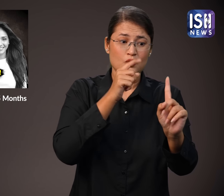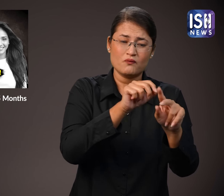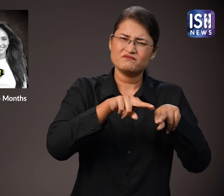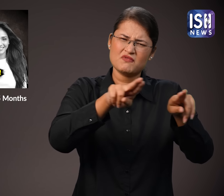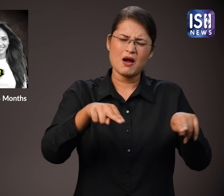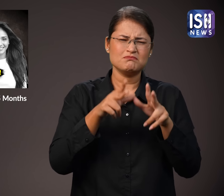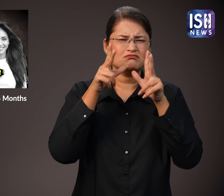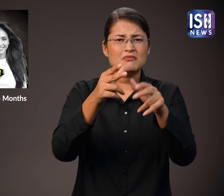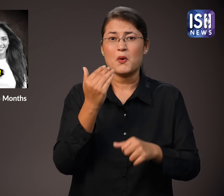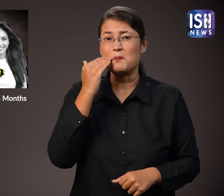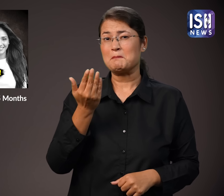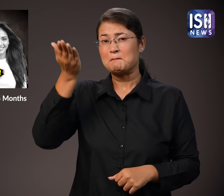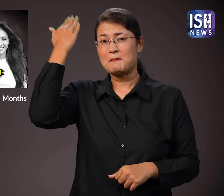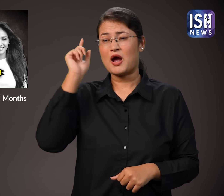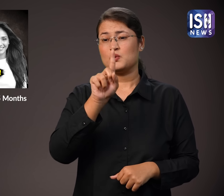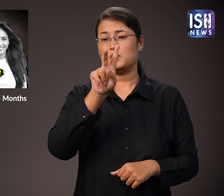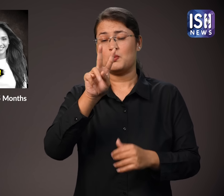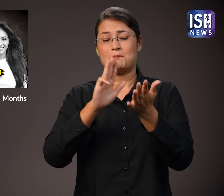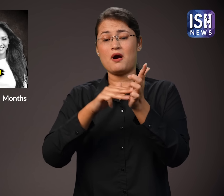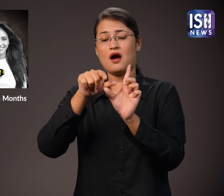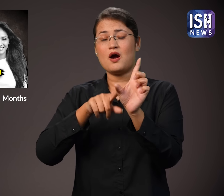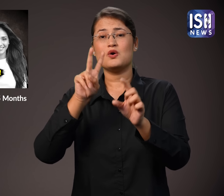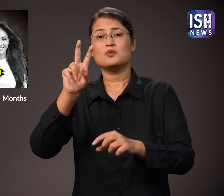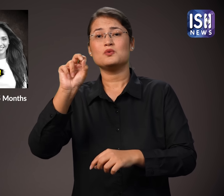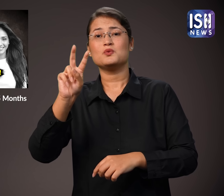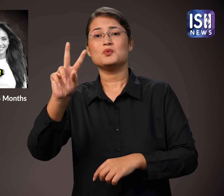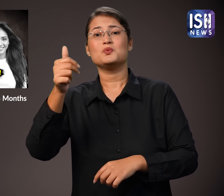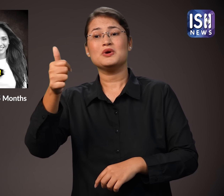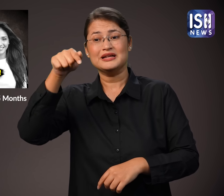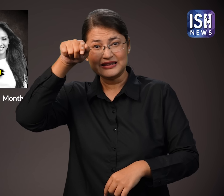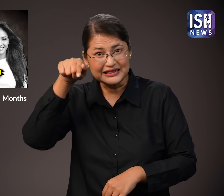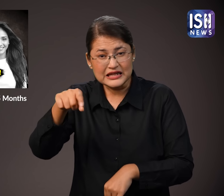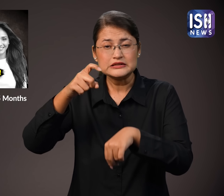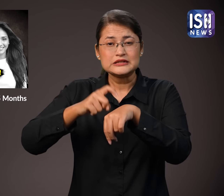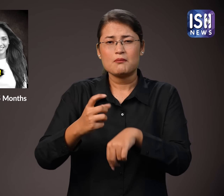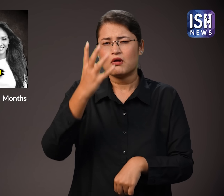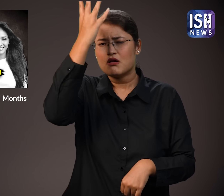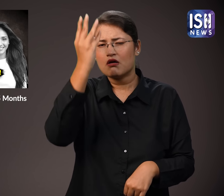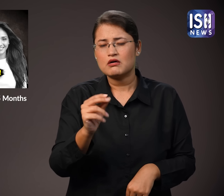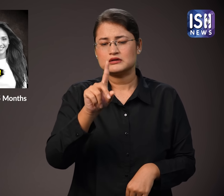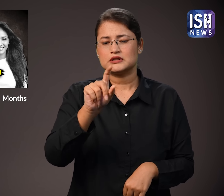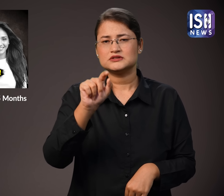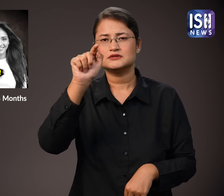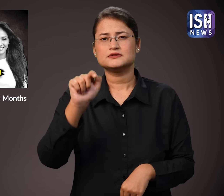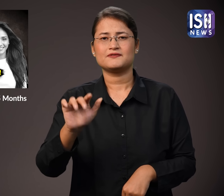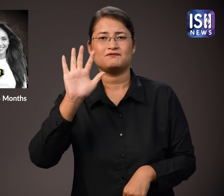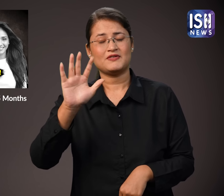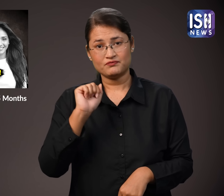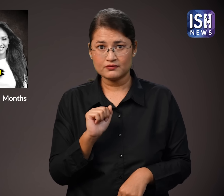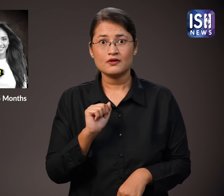Twisha’s family said that at around 10:05 p.m. on 12th May 2026,